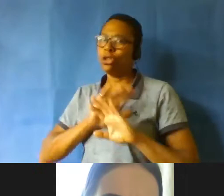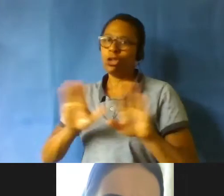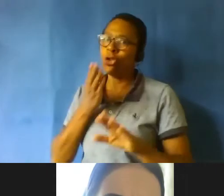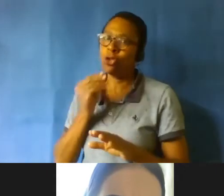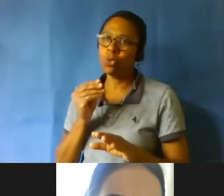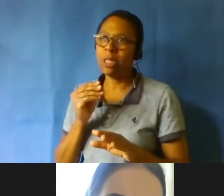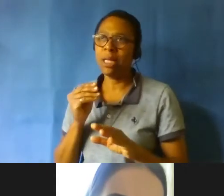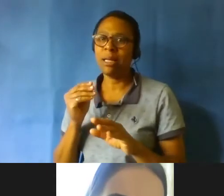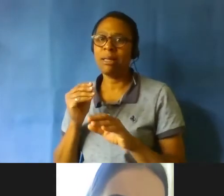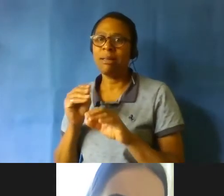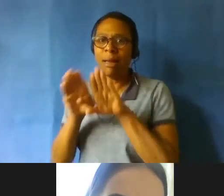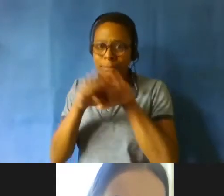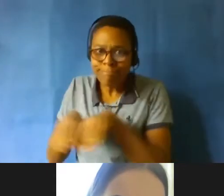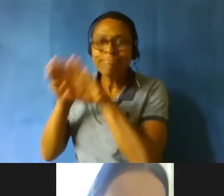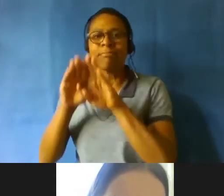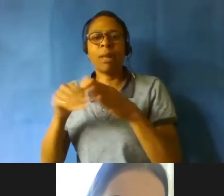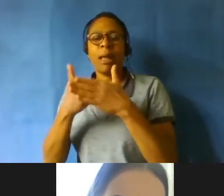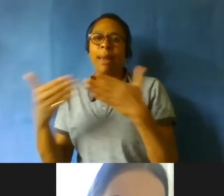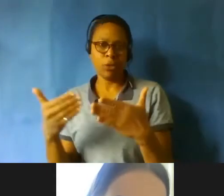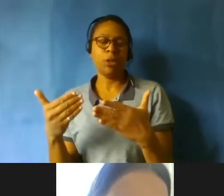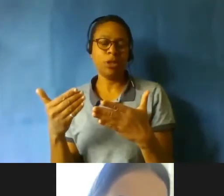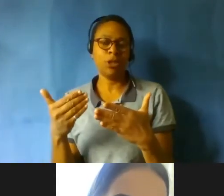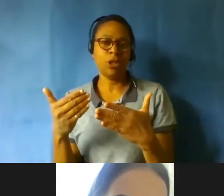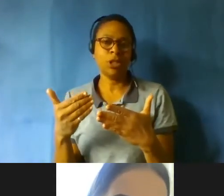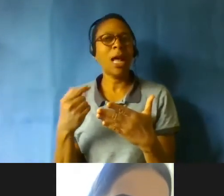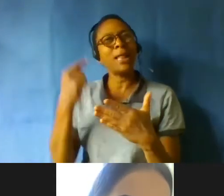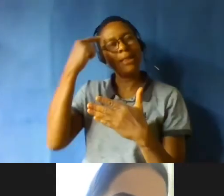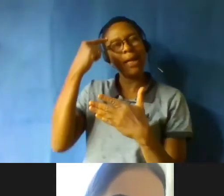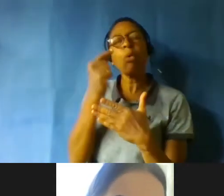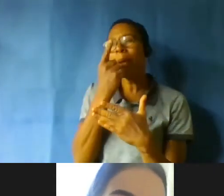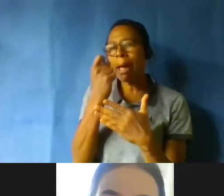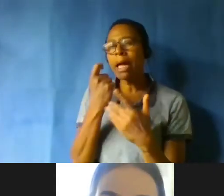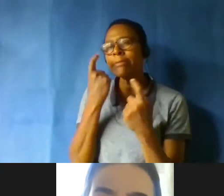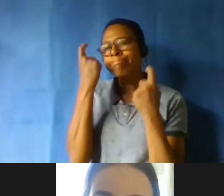so I think possibly that there's room there to think about the juxtapositions